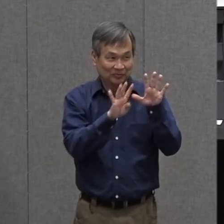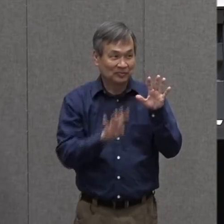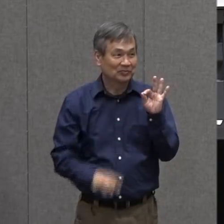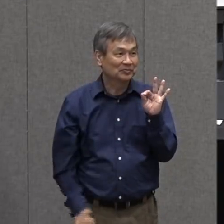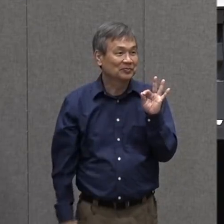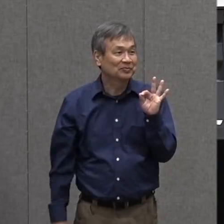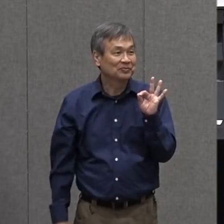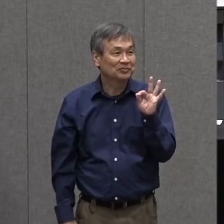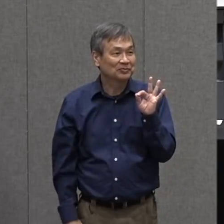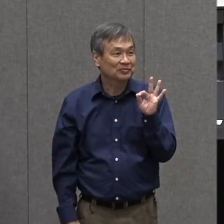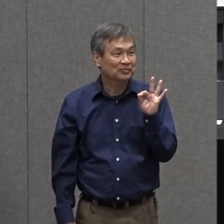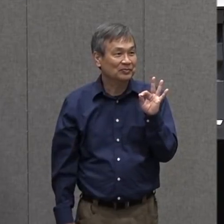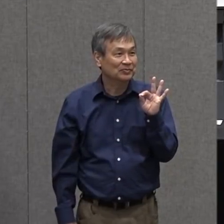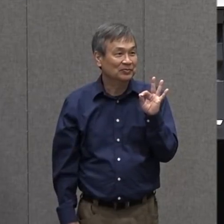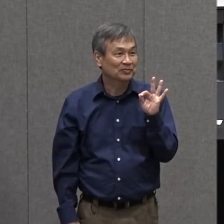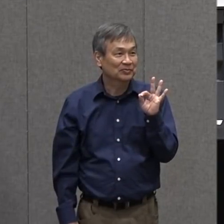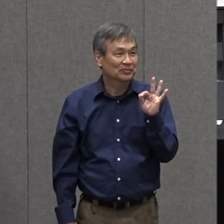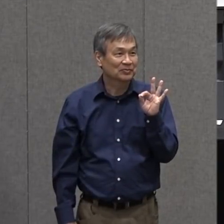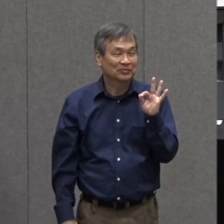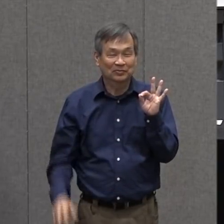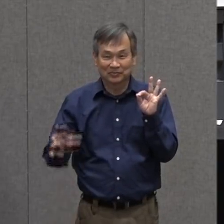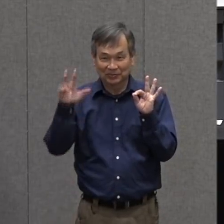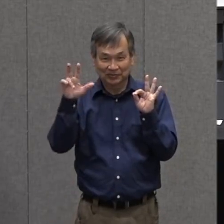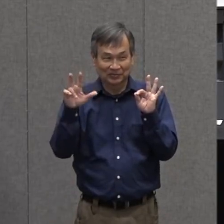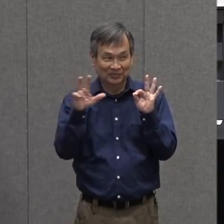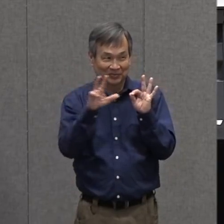All right, come on, you can do it. Plus three is 12.